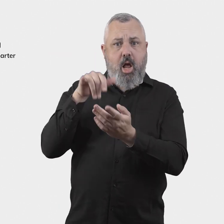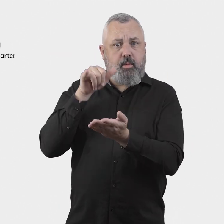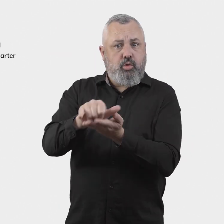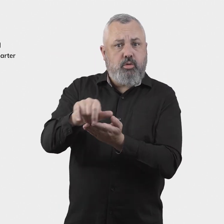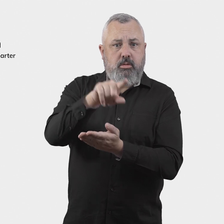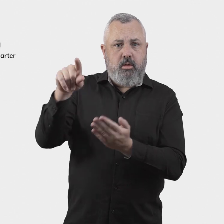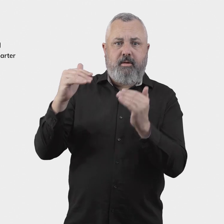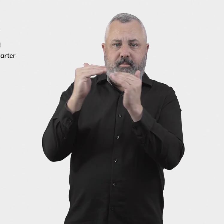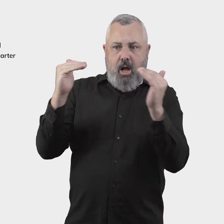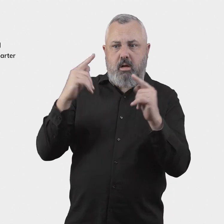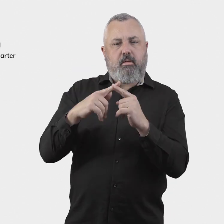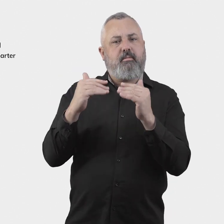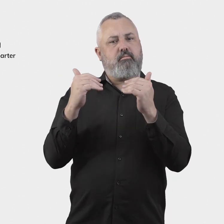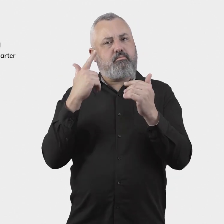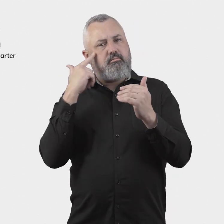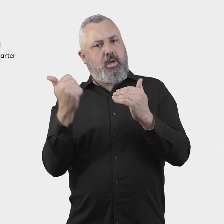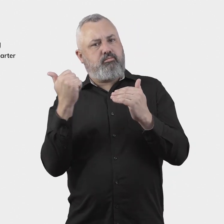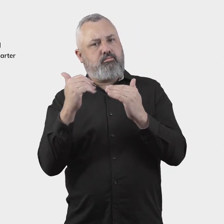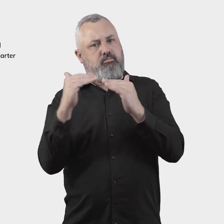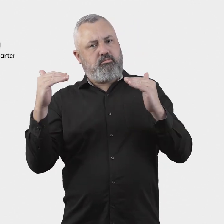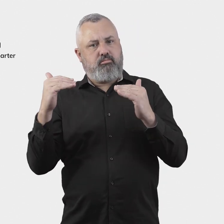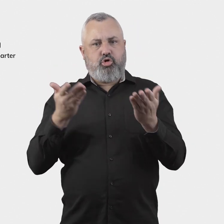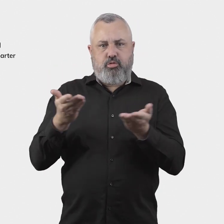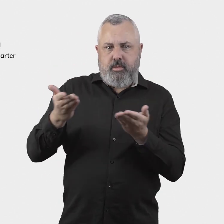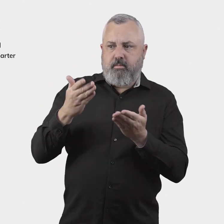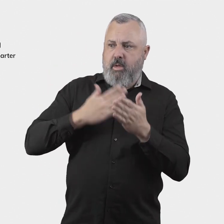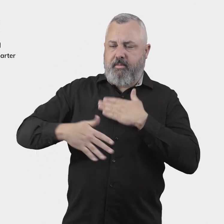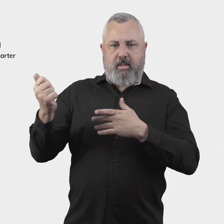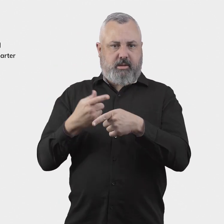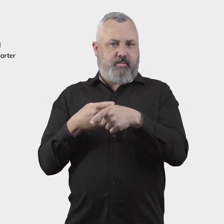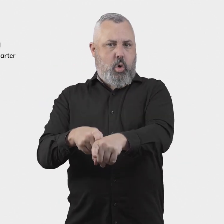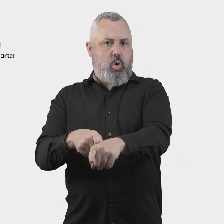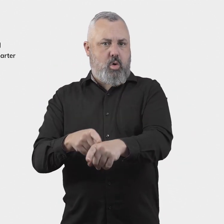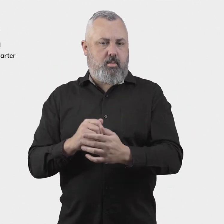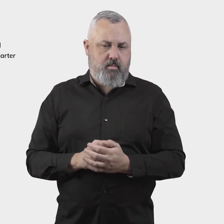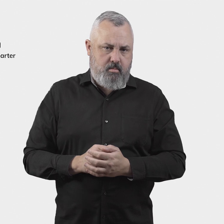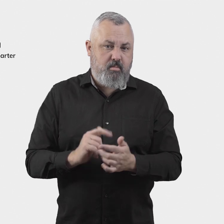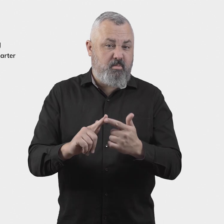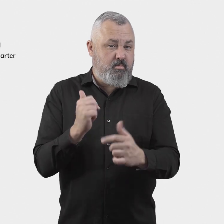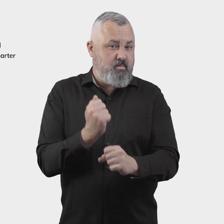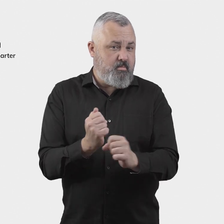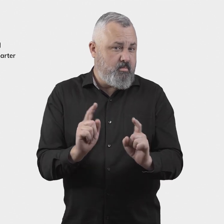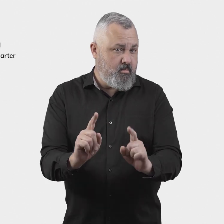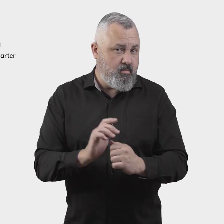airports, which would be expected to include matters such as: